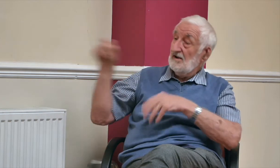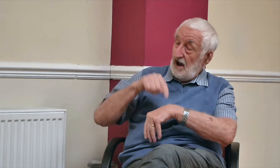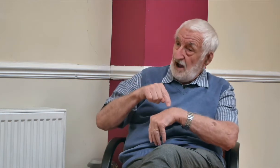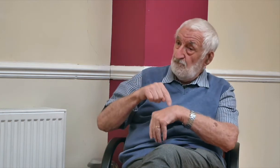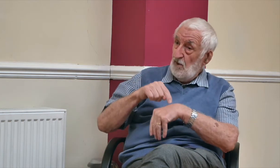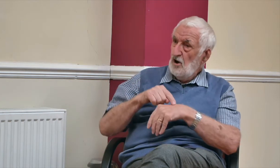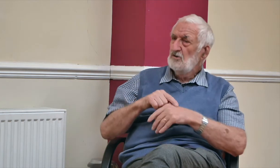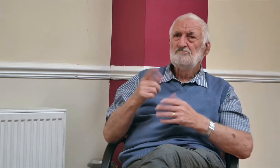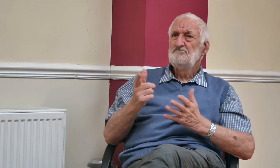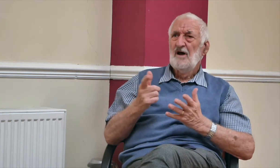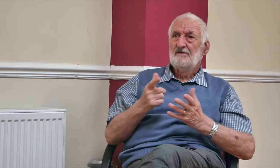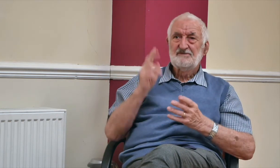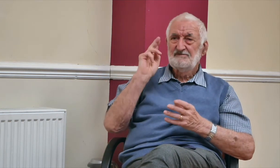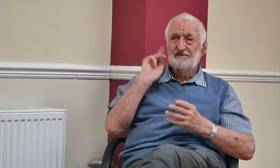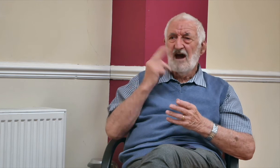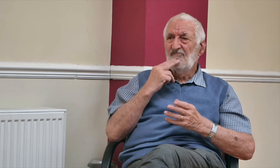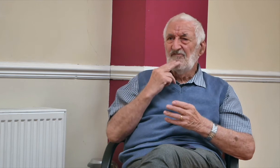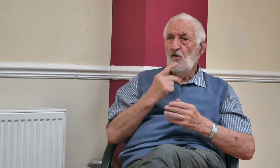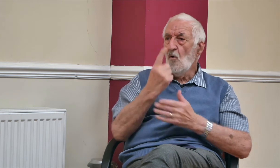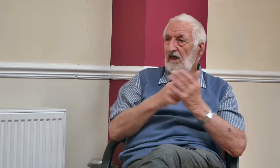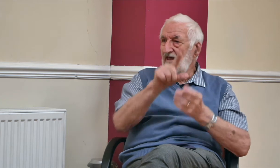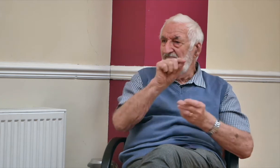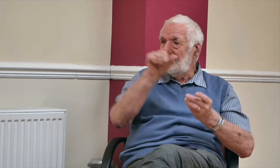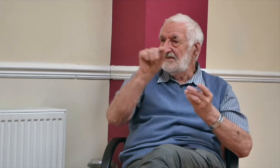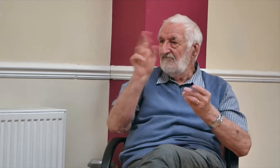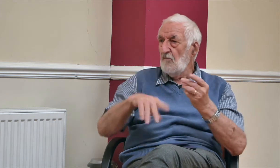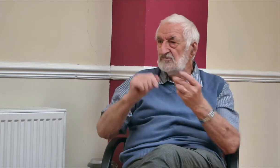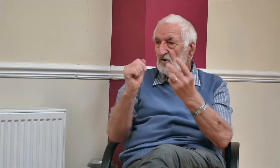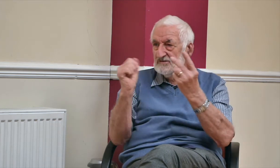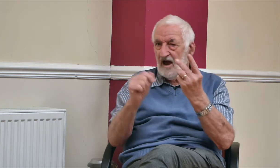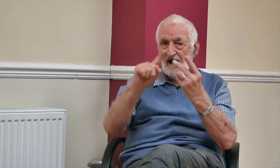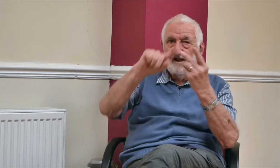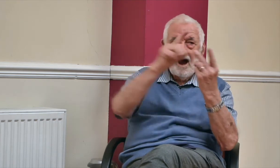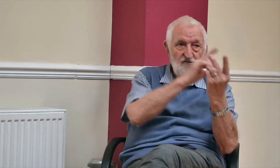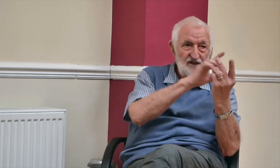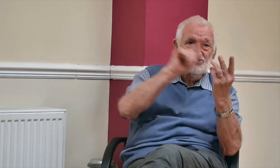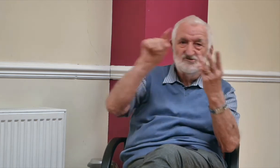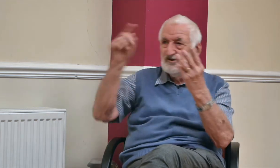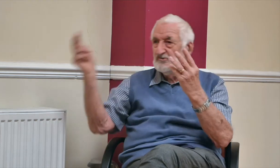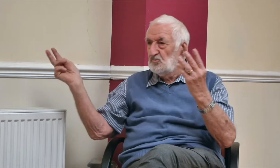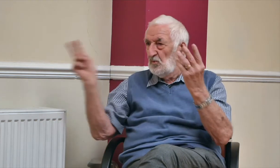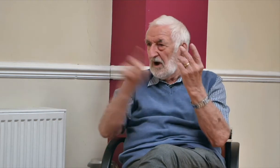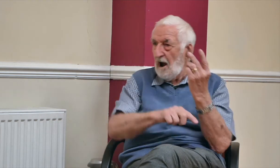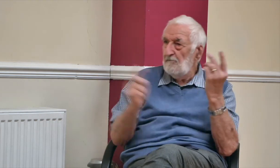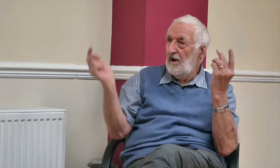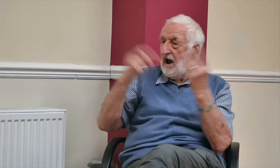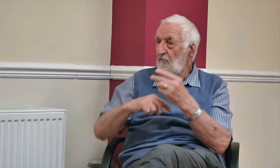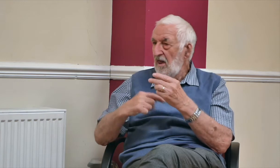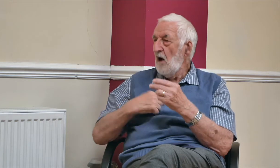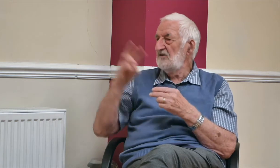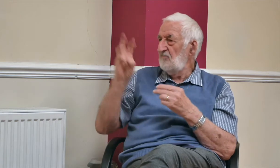At the time, they had only invited Deaf people from Scotland, Ireland...